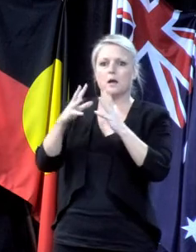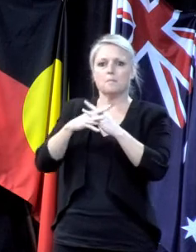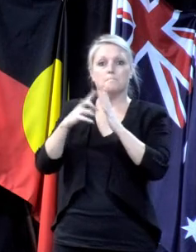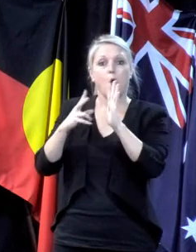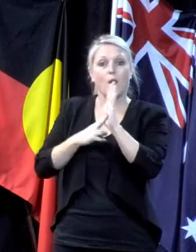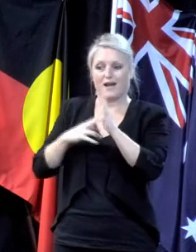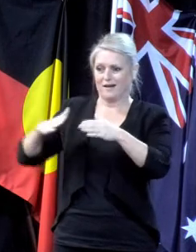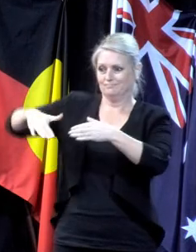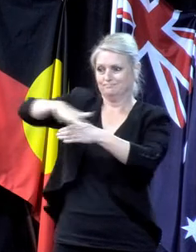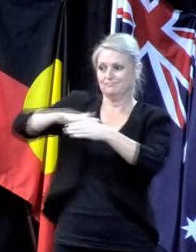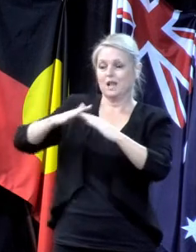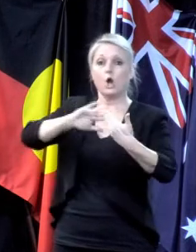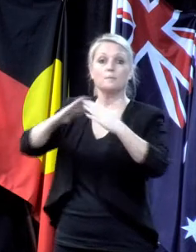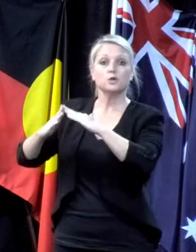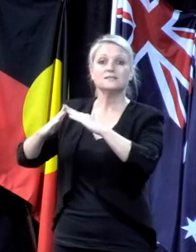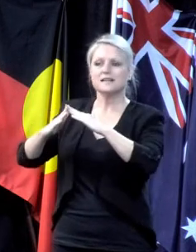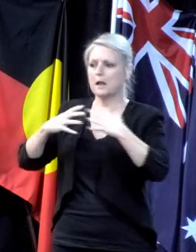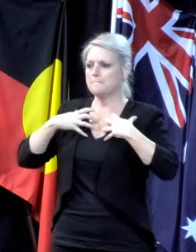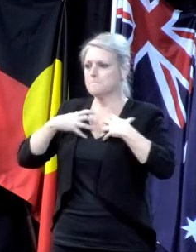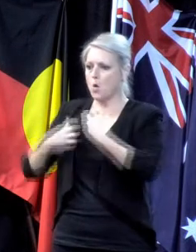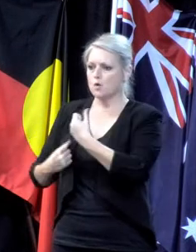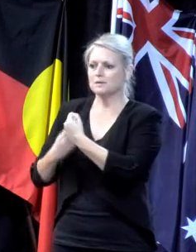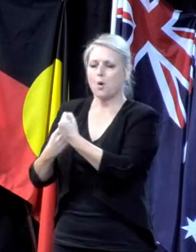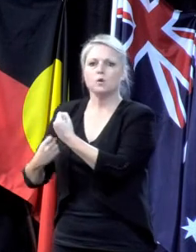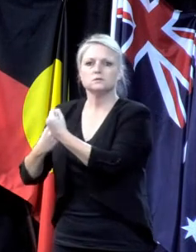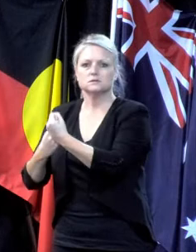starting with education, but a change in community beliefs and understanding